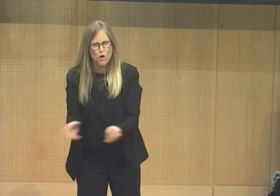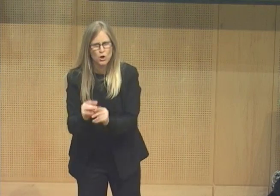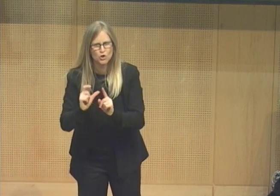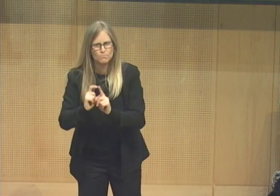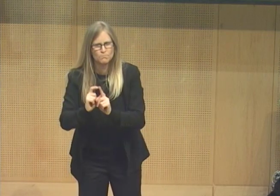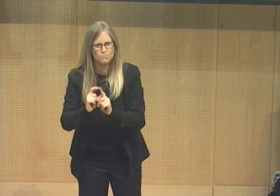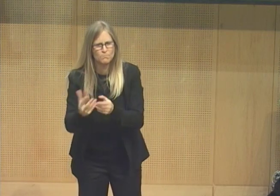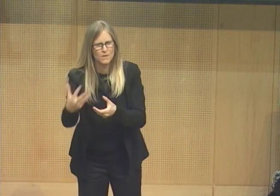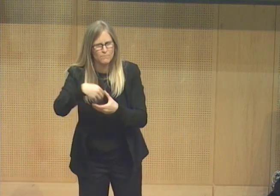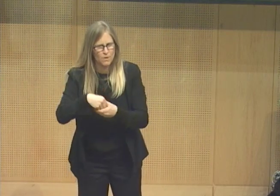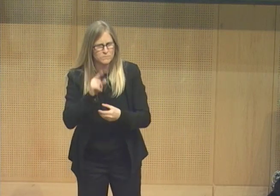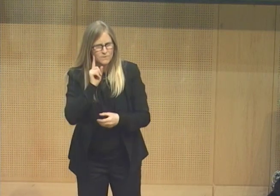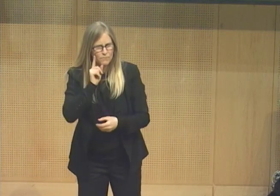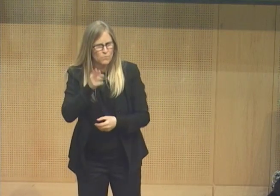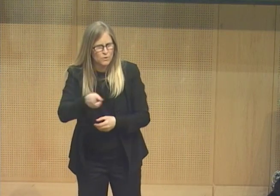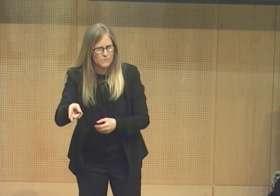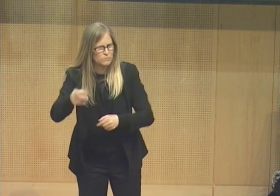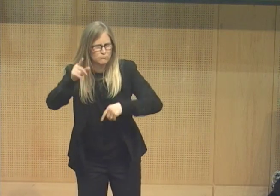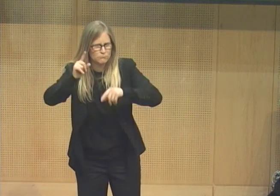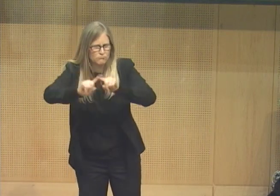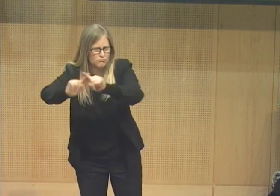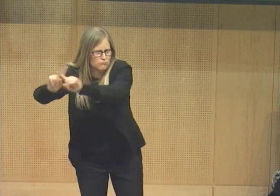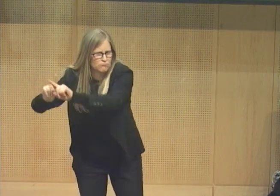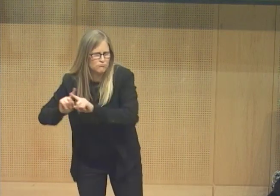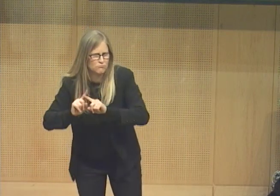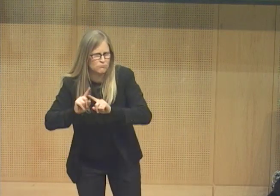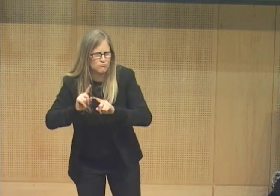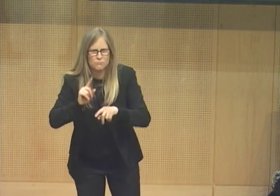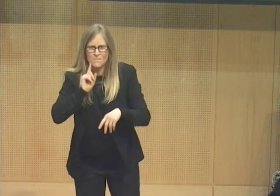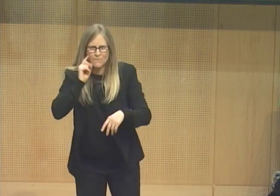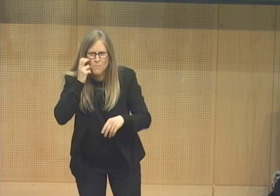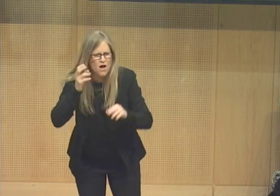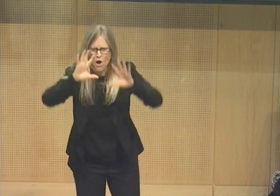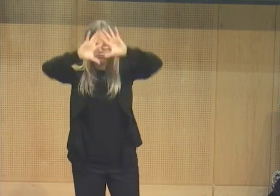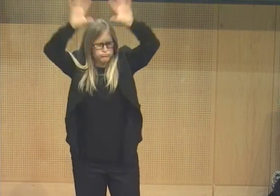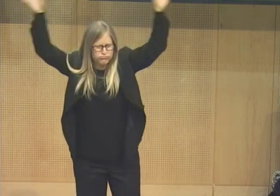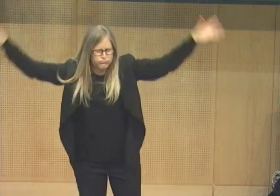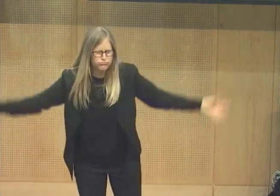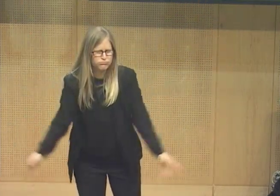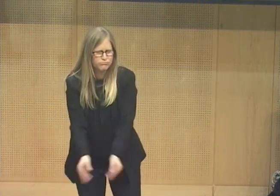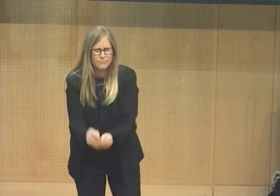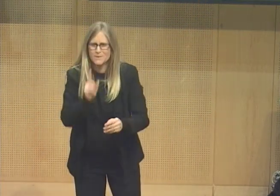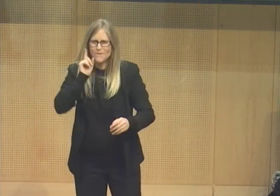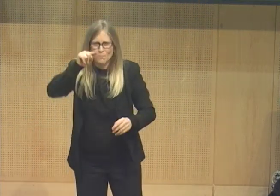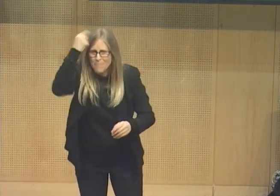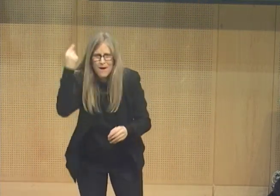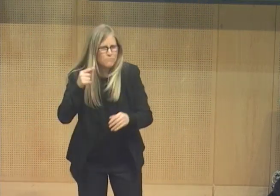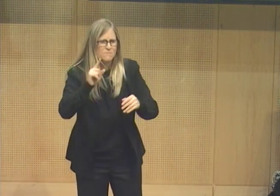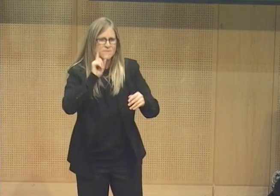Deaf/blind, hard of hearing, Deaf black, Deaf straight, gay. Everyone who has a hearing loss is included